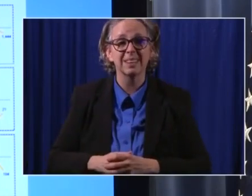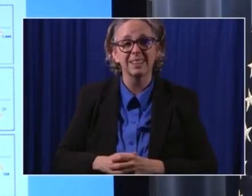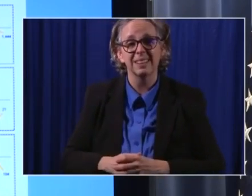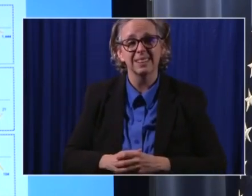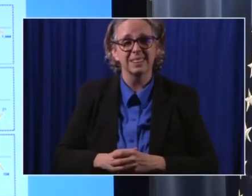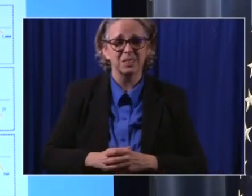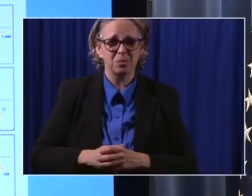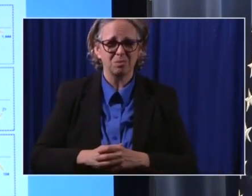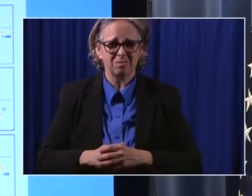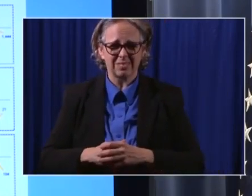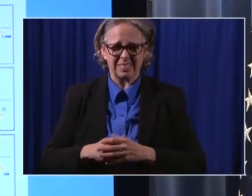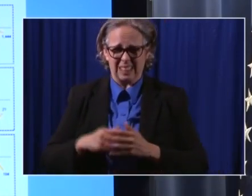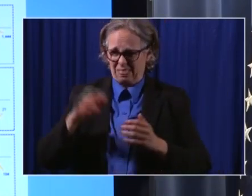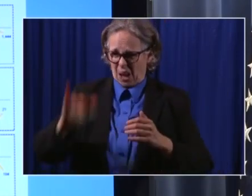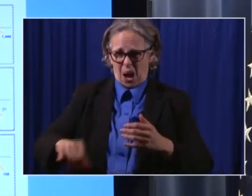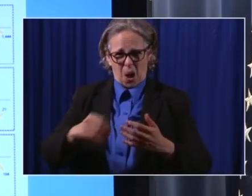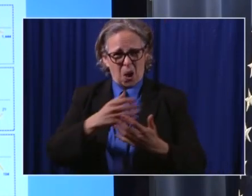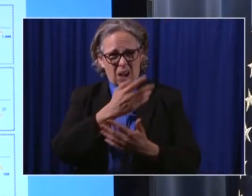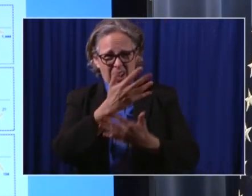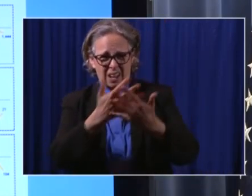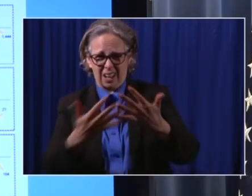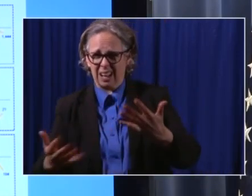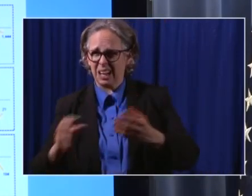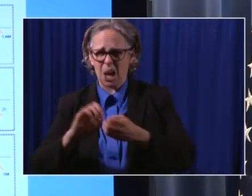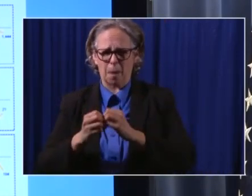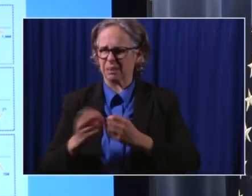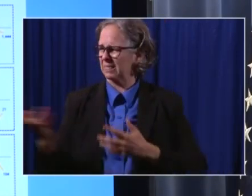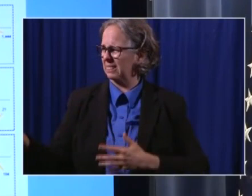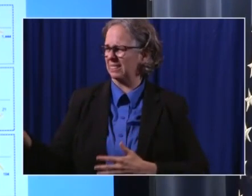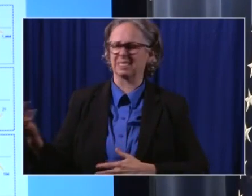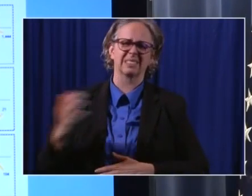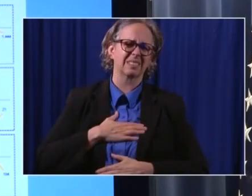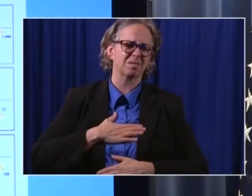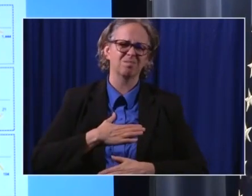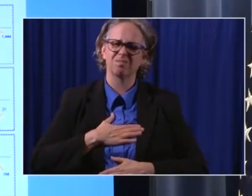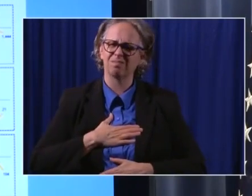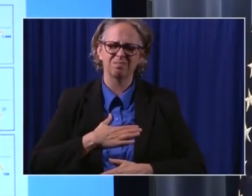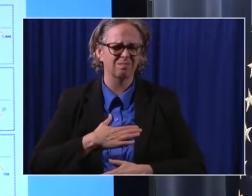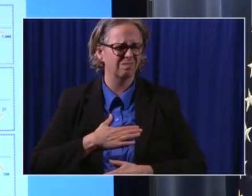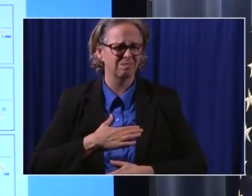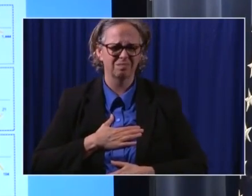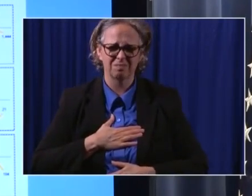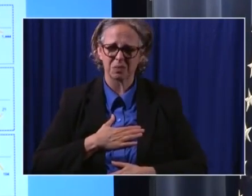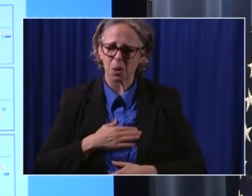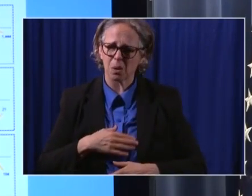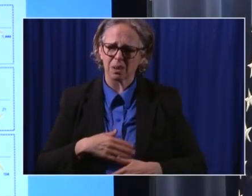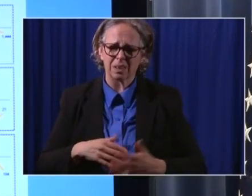AVERAGE IT IS IN THE ICU ADMISSIONS THAT ARE THE SAME OR DOWN ONE. AGAIN, WE DO NOT LIKE TO SEE